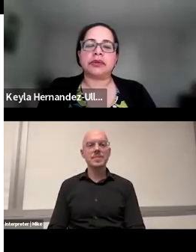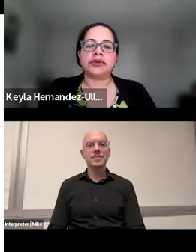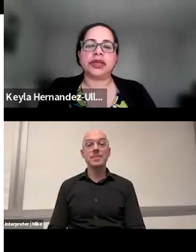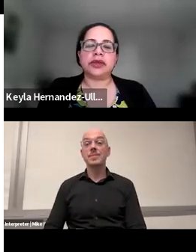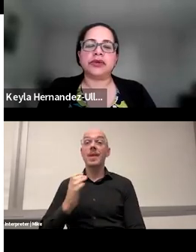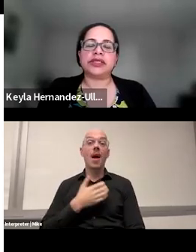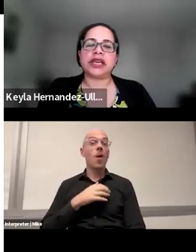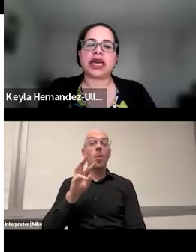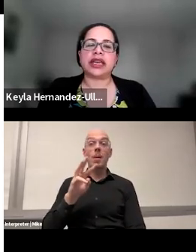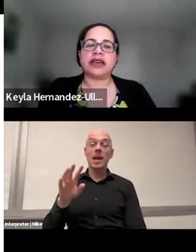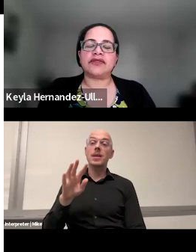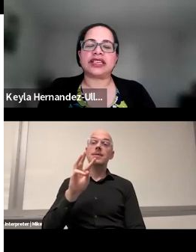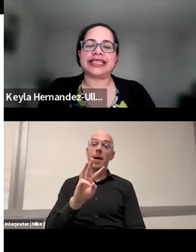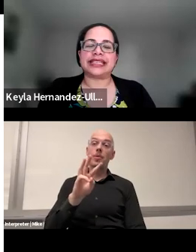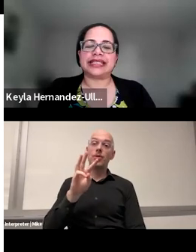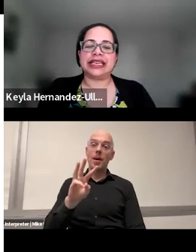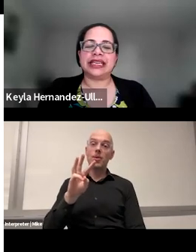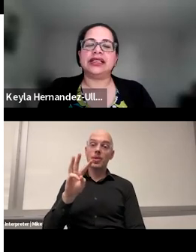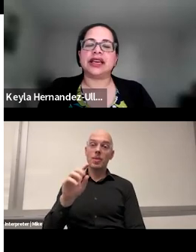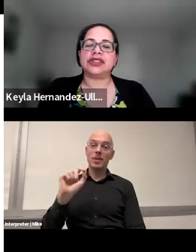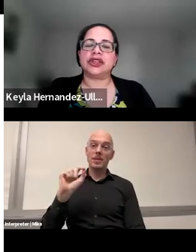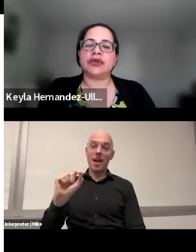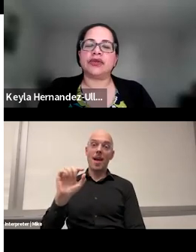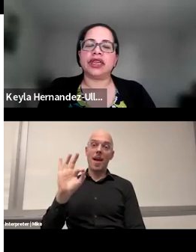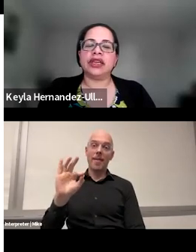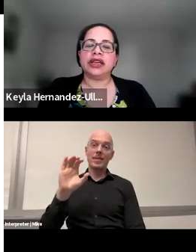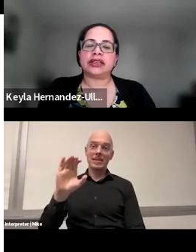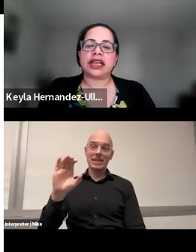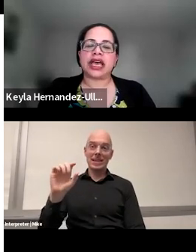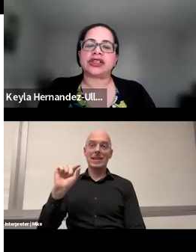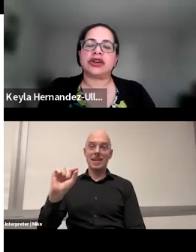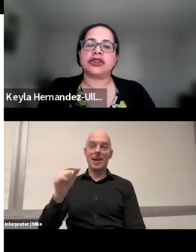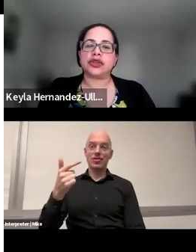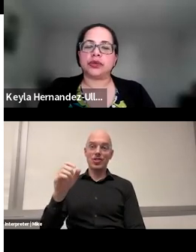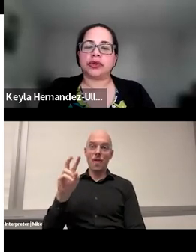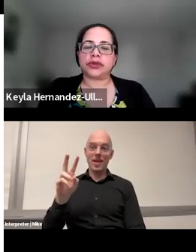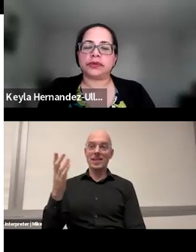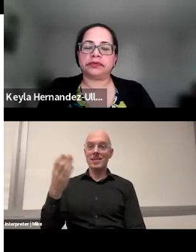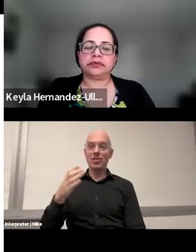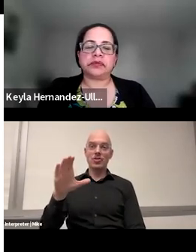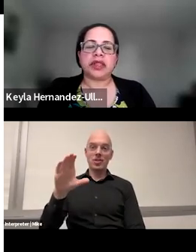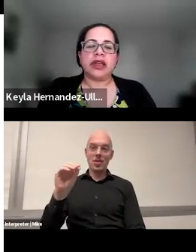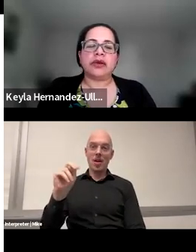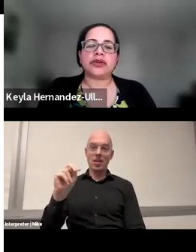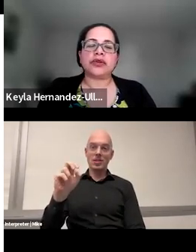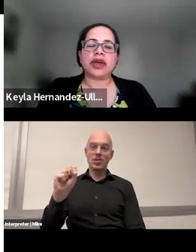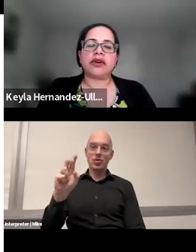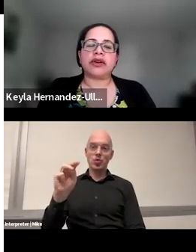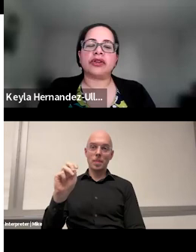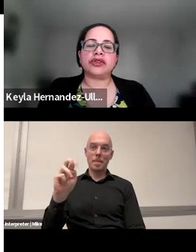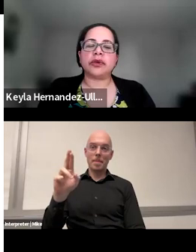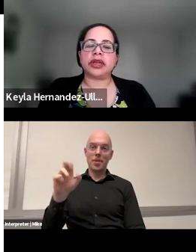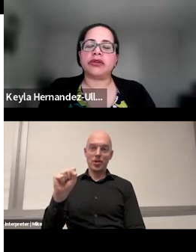Keyla Hernandez-Ulloa: Our website is Www. Dot, Fcc. GOV. Slash consumers.